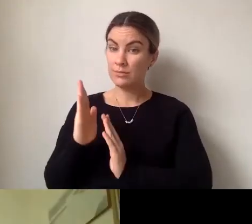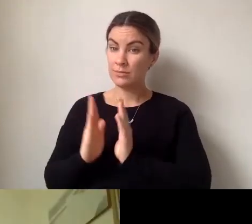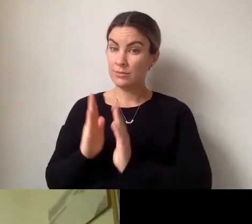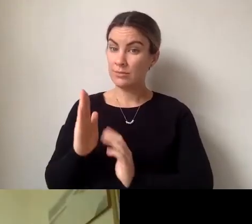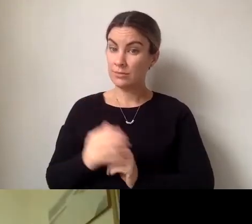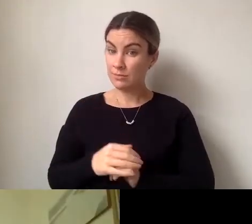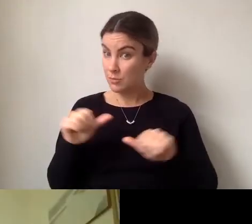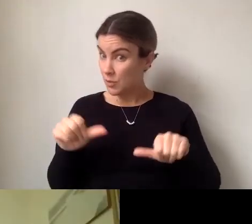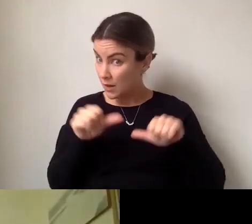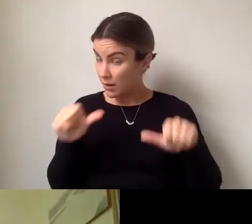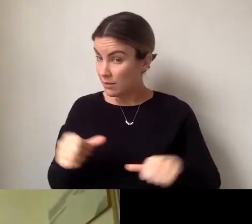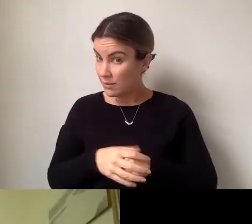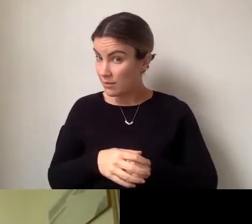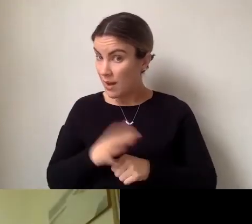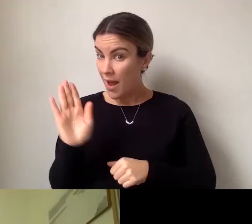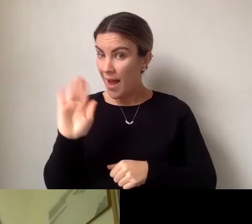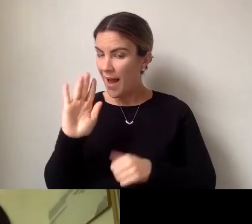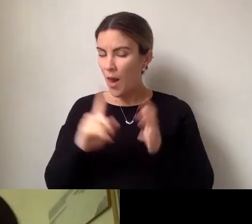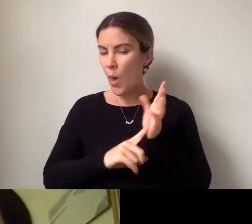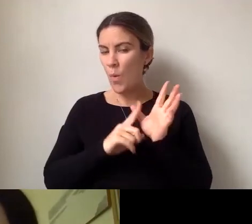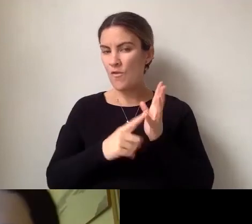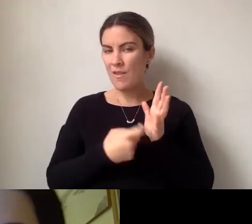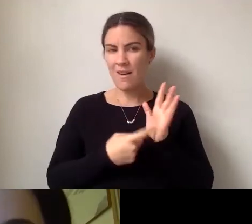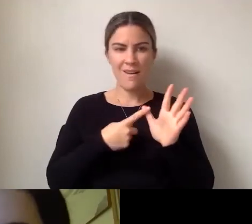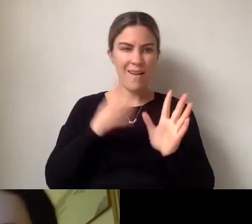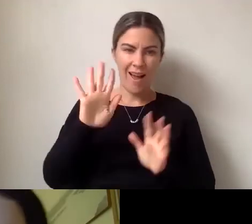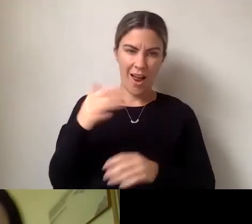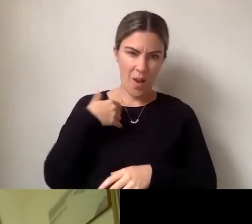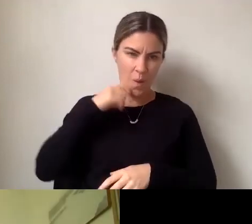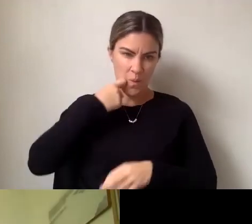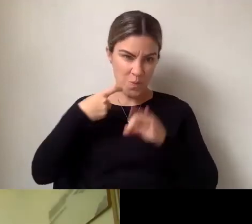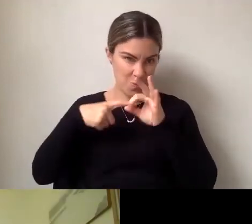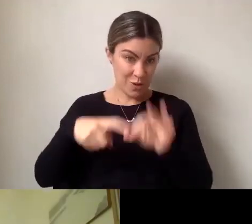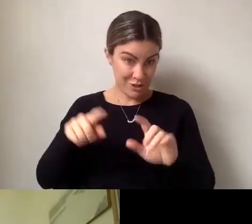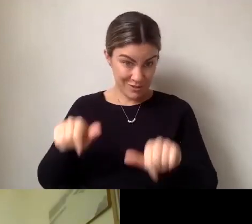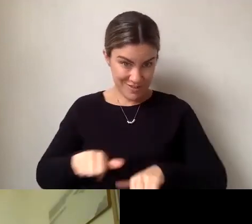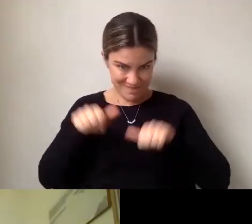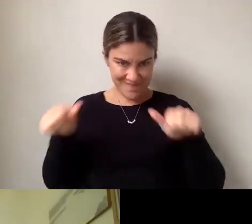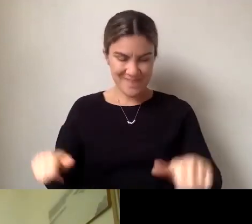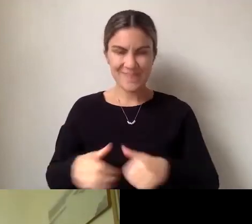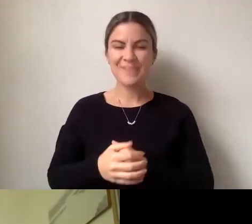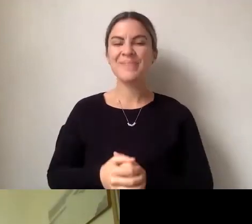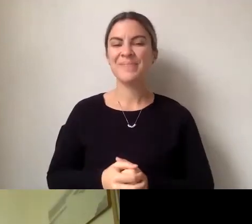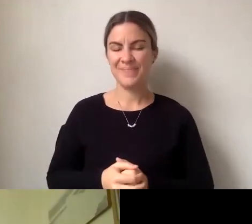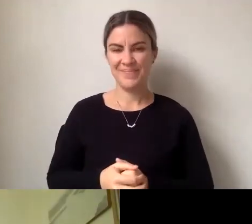I'm going to do the questions, if that's alright? VINCENT SILK: Yep. No worries. Thanks, Laura.